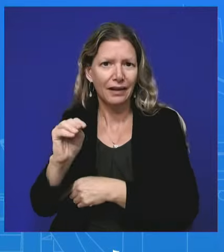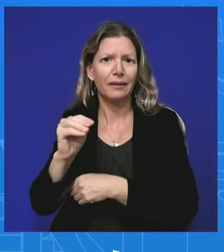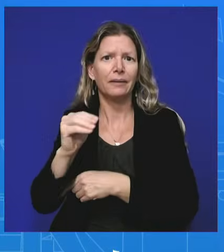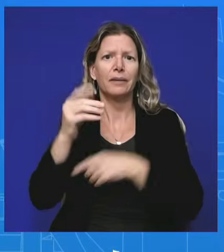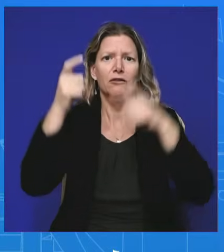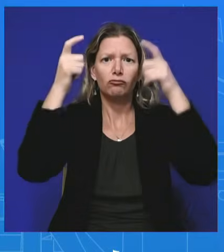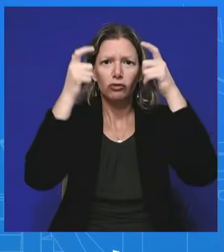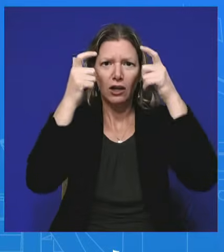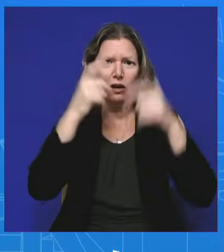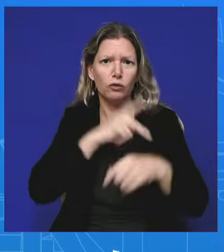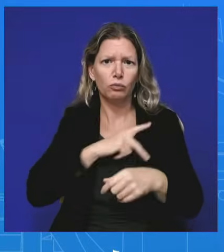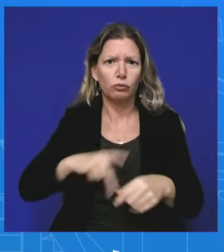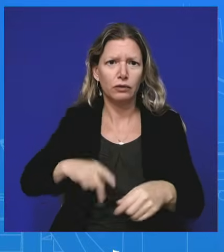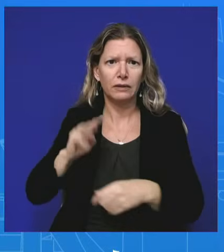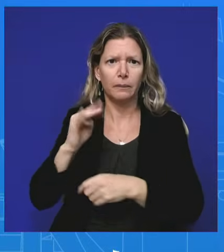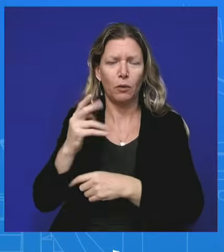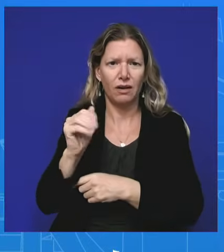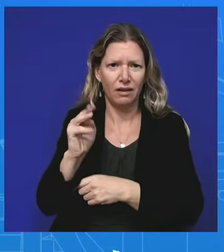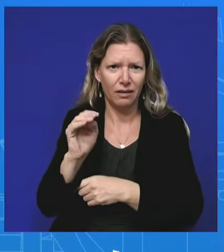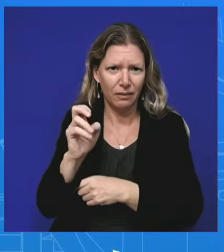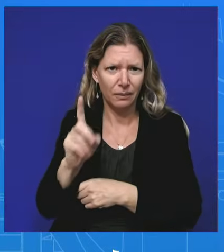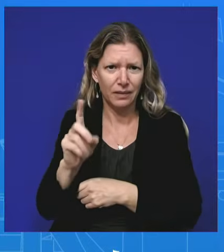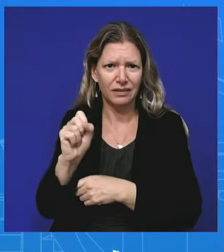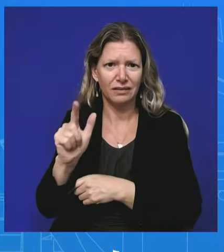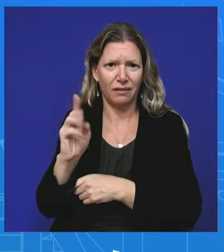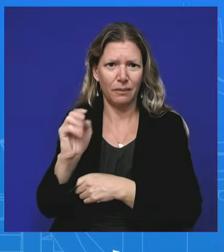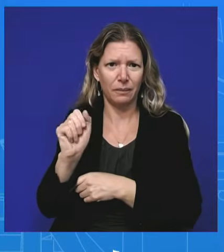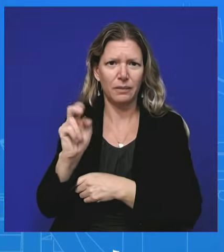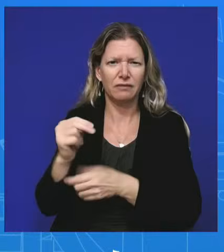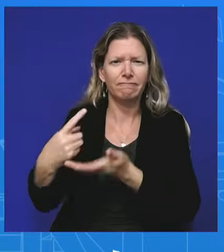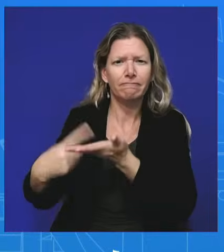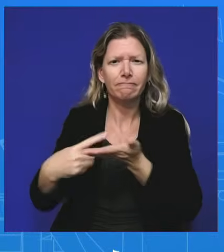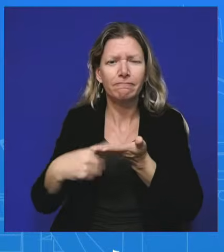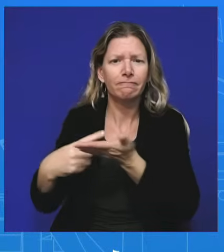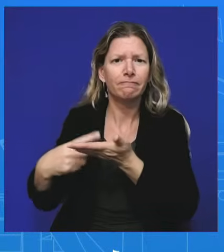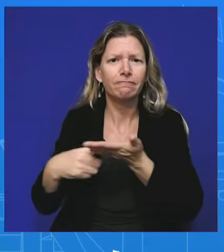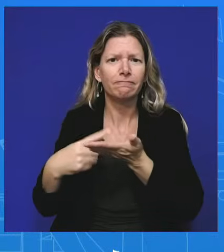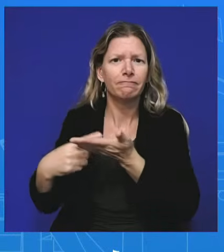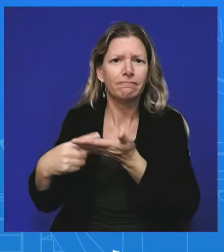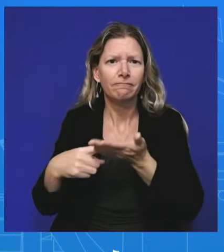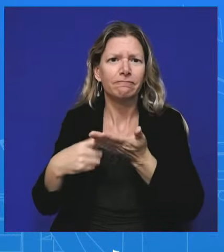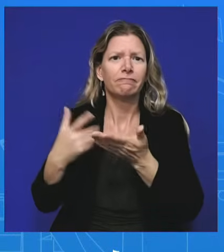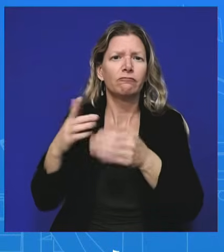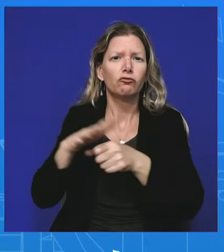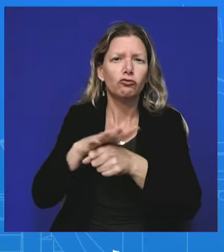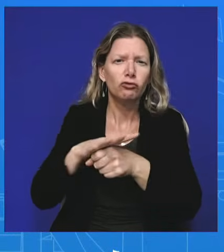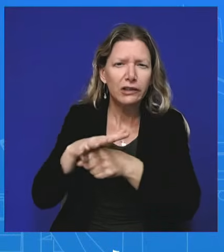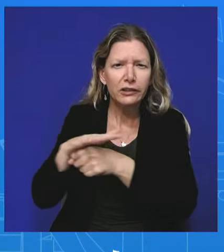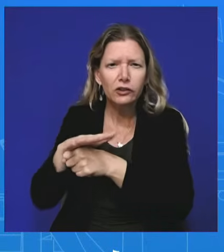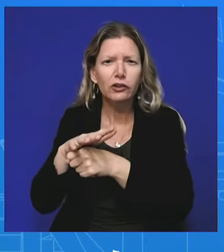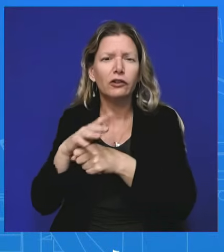and security in the region. On Sunday, the next day, Mr. Sullivan will travel to Israel to meet with senior Israeli officials,